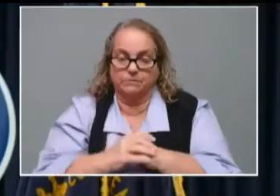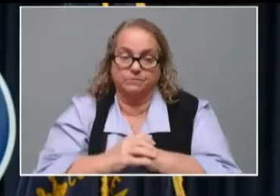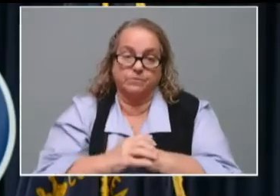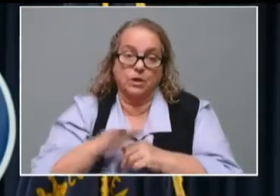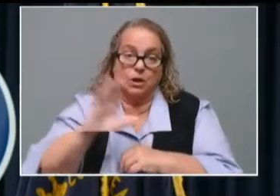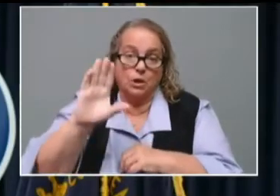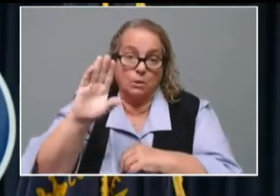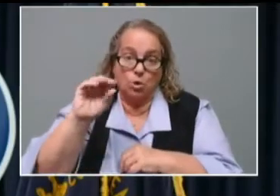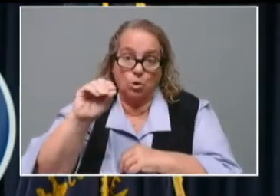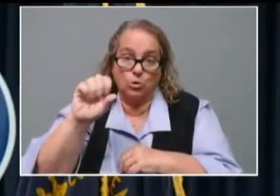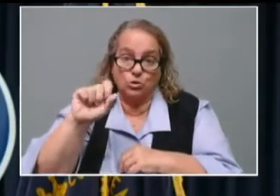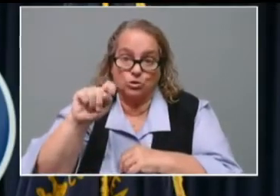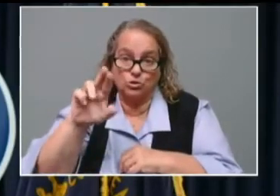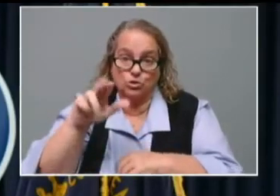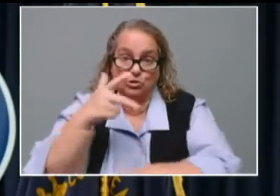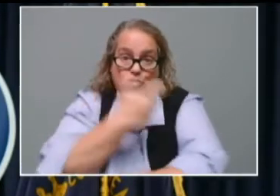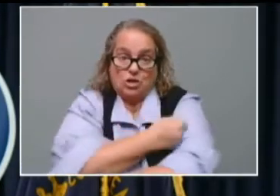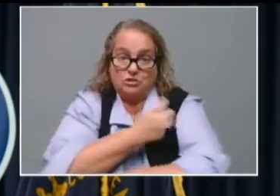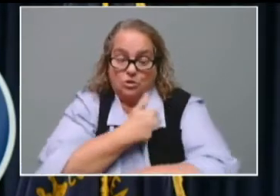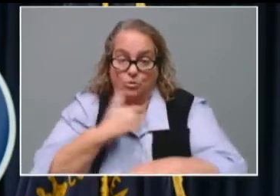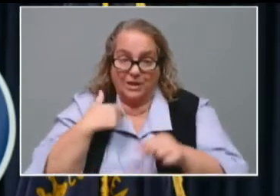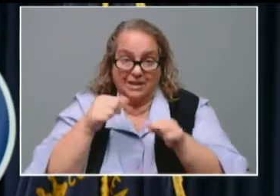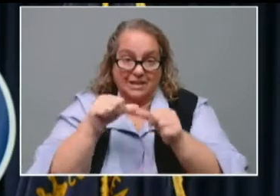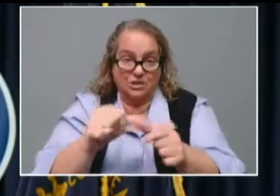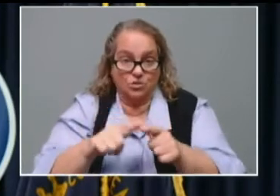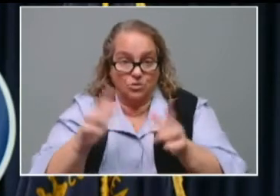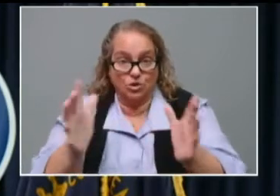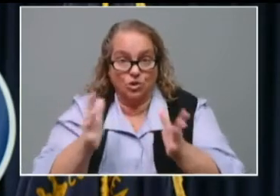continuing to encourage Kentucky ins eligible to go out and get their